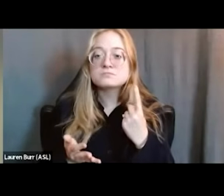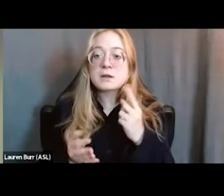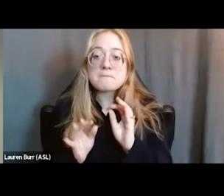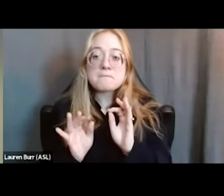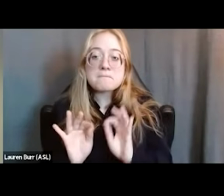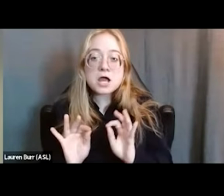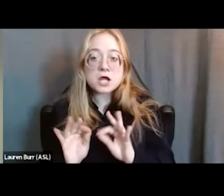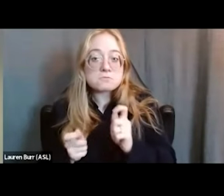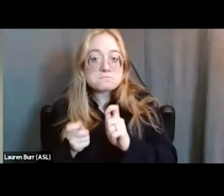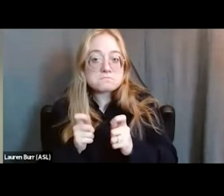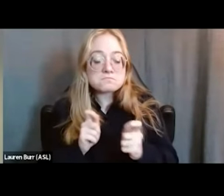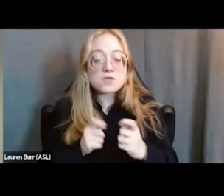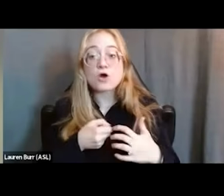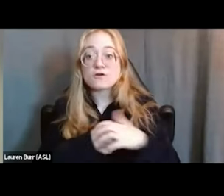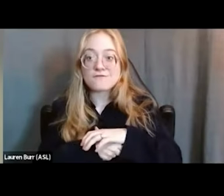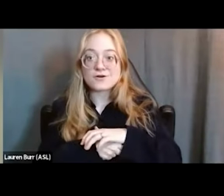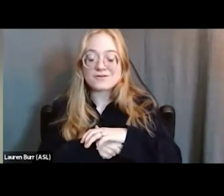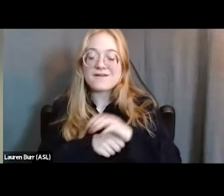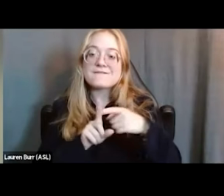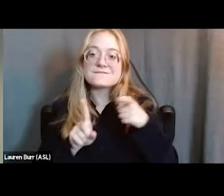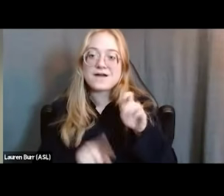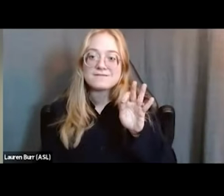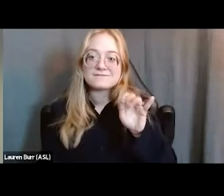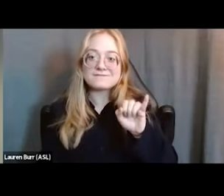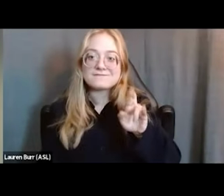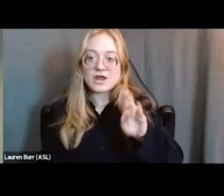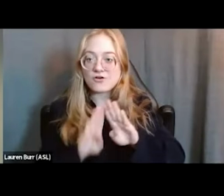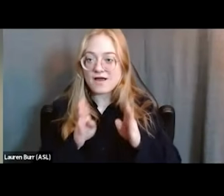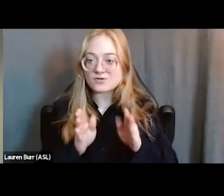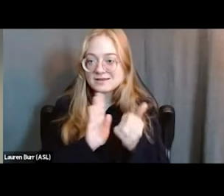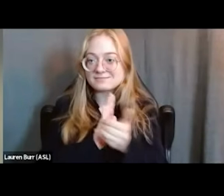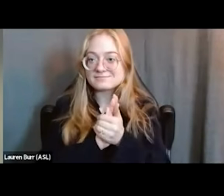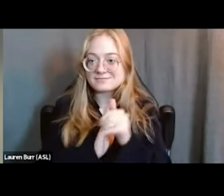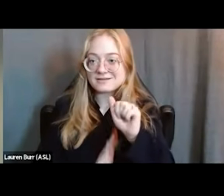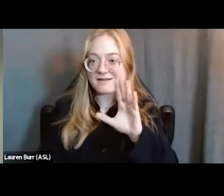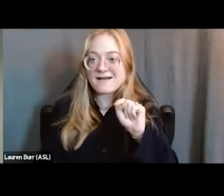part of the Fair Housing Act for people to be able to do that, to be more safe within their spaces.